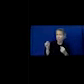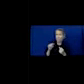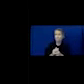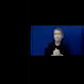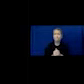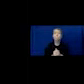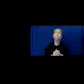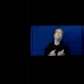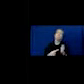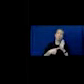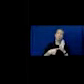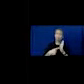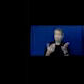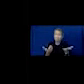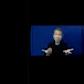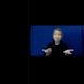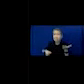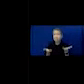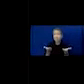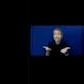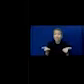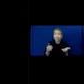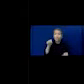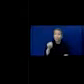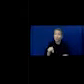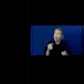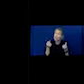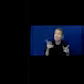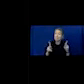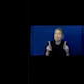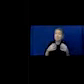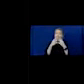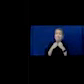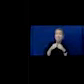For example, church is really important here in the south to many of the individuals that we work with.